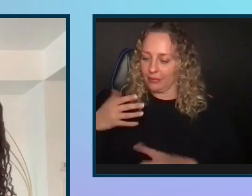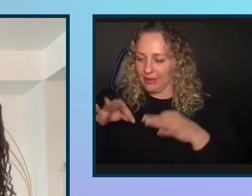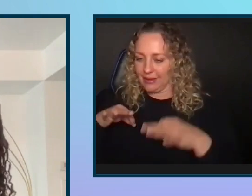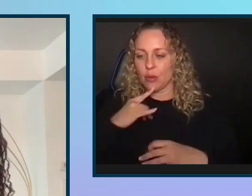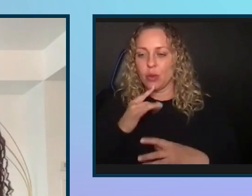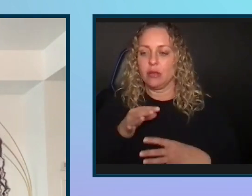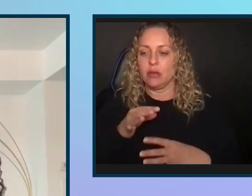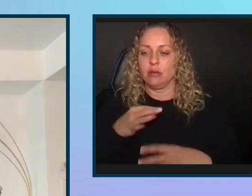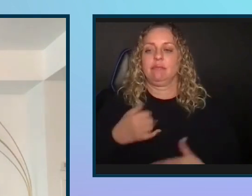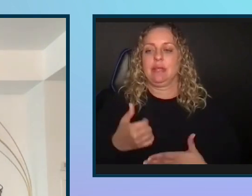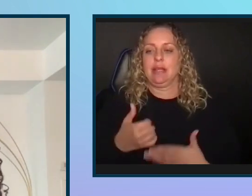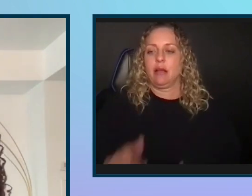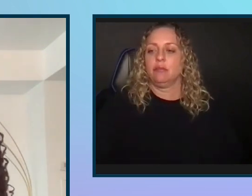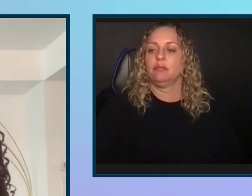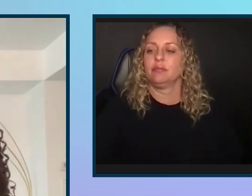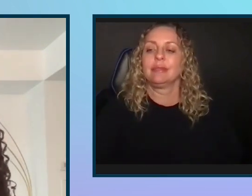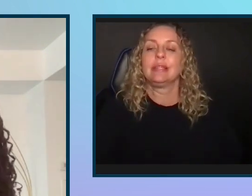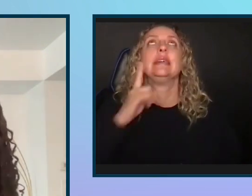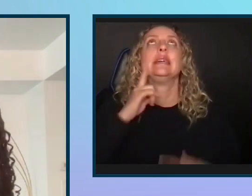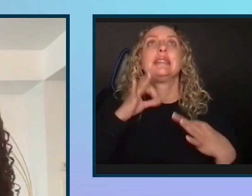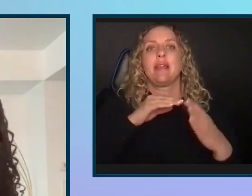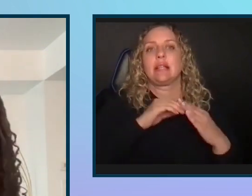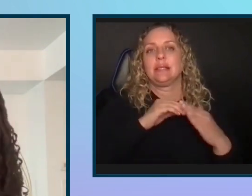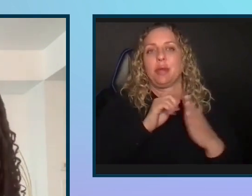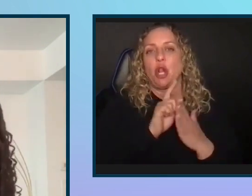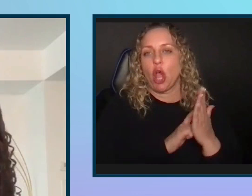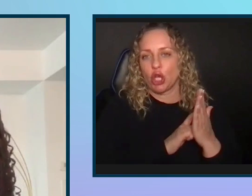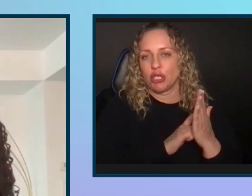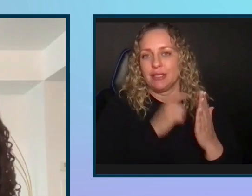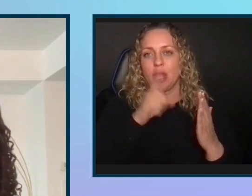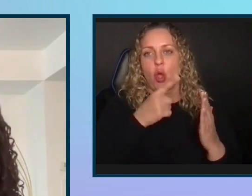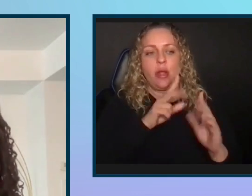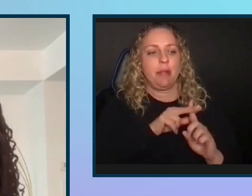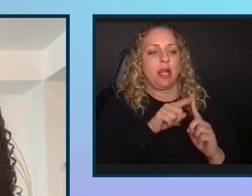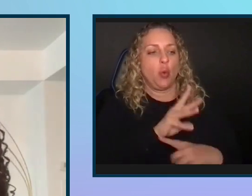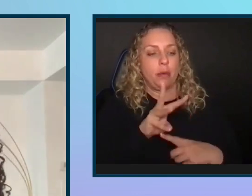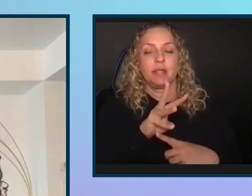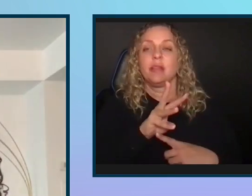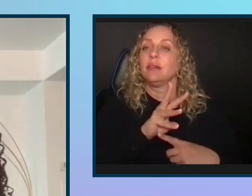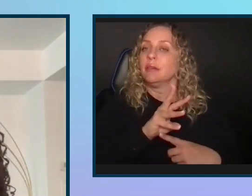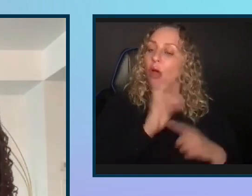but definitely like accessibility laws don't just apply to like websites, like they do apply across all different disciplines.